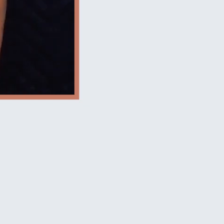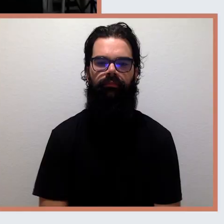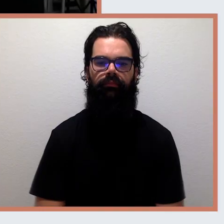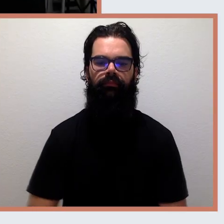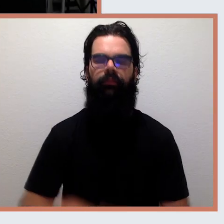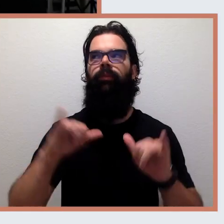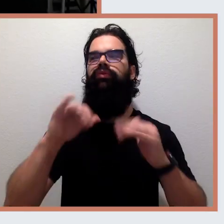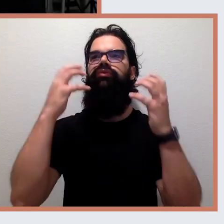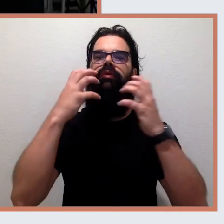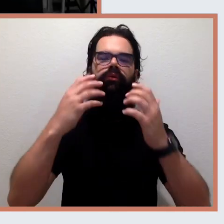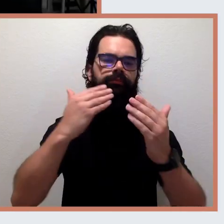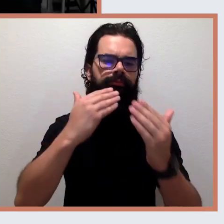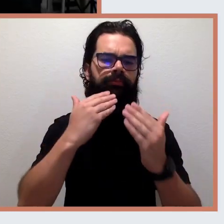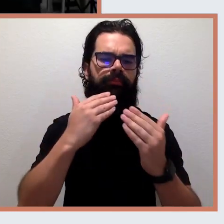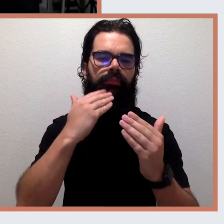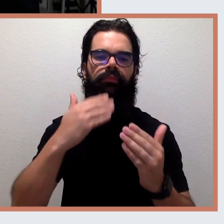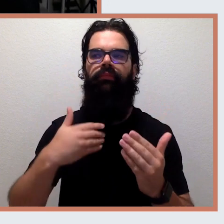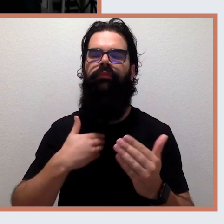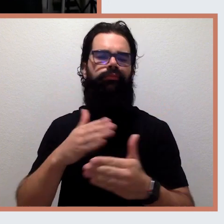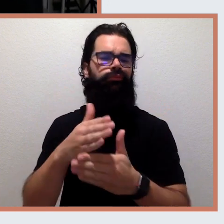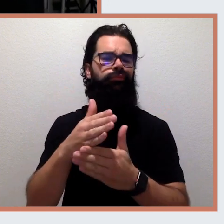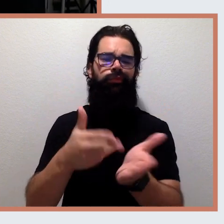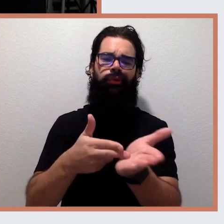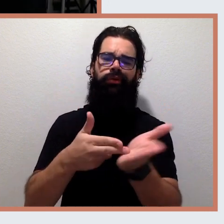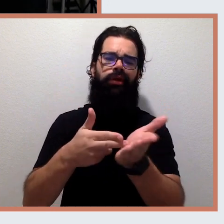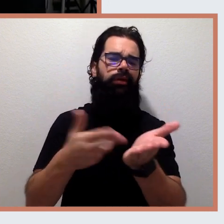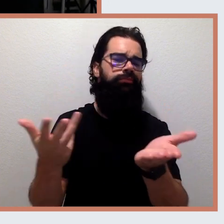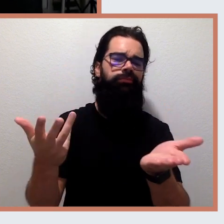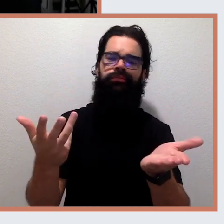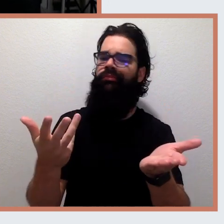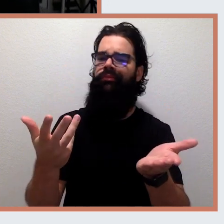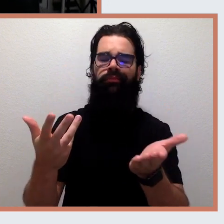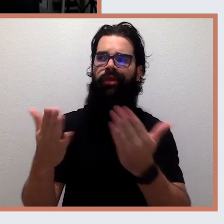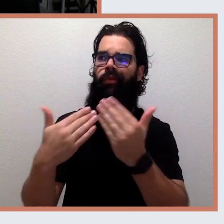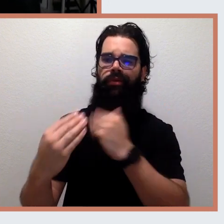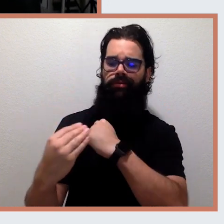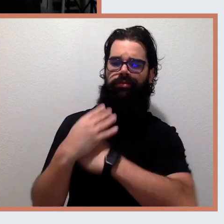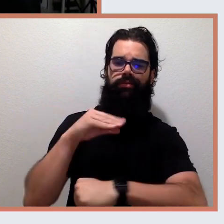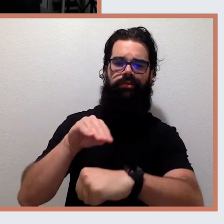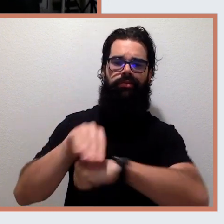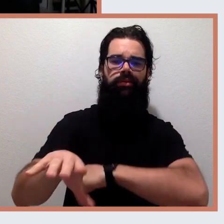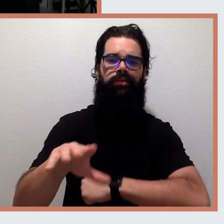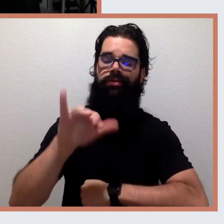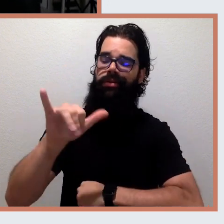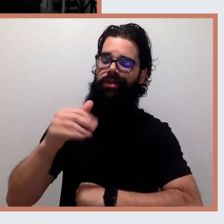so I really, that quote really spoke to my heart, so. Aw, that's awesome, thank you. Well, you know, I was just sharing the truth.